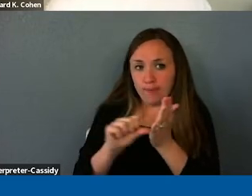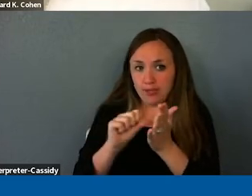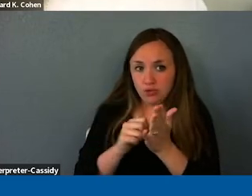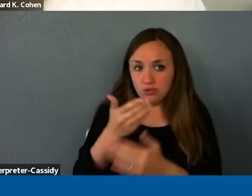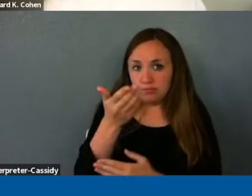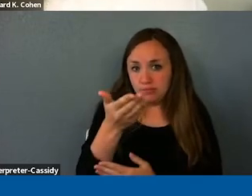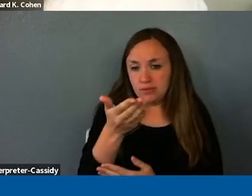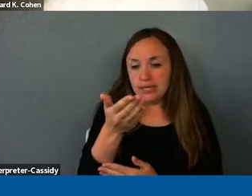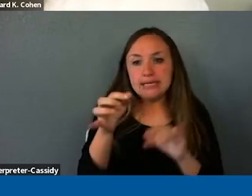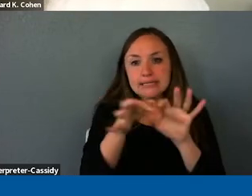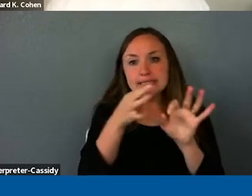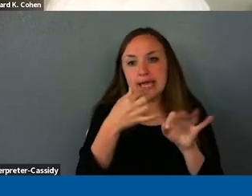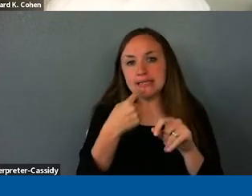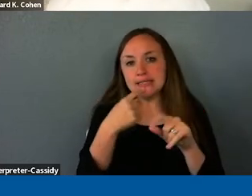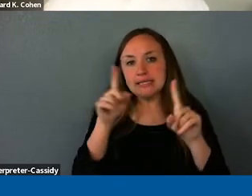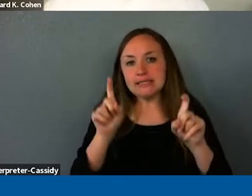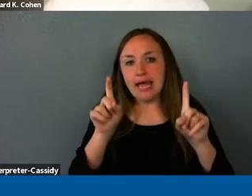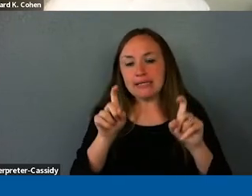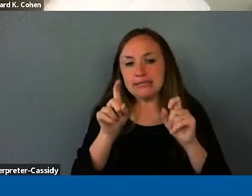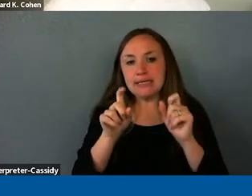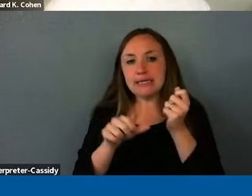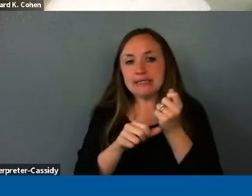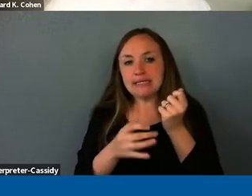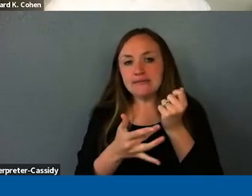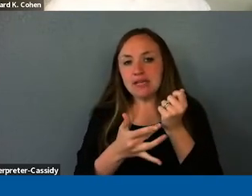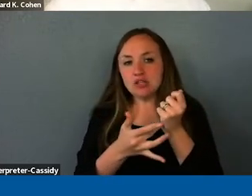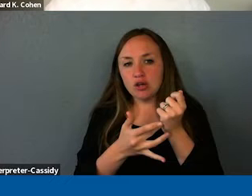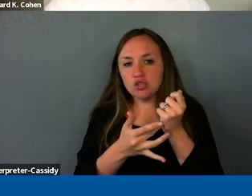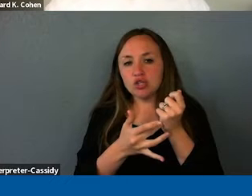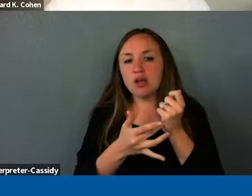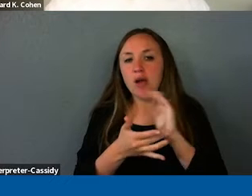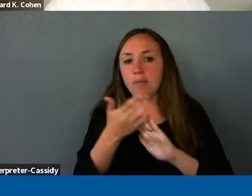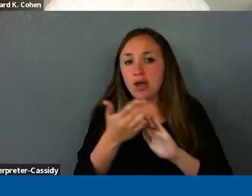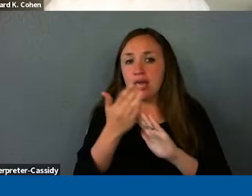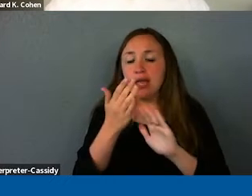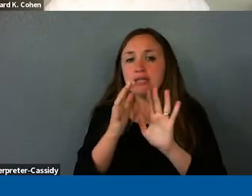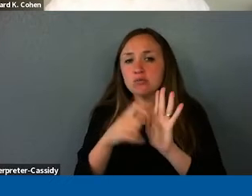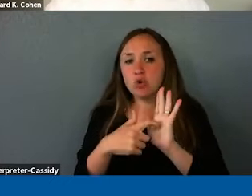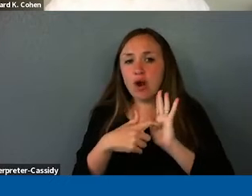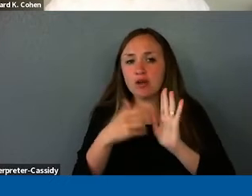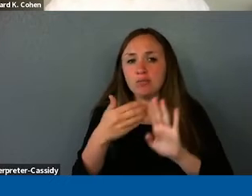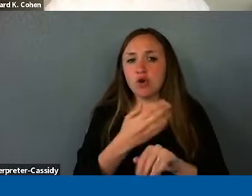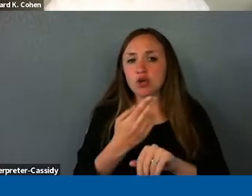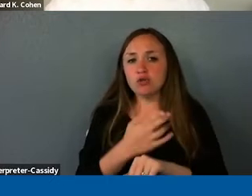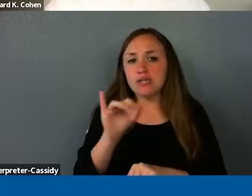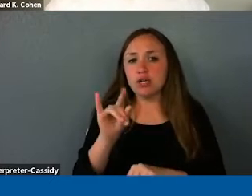It states, "Testing assistive technology interoperability is essential before using code from this guide in production.